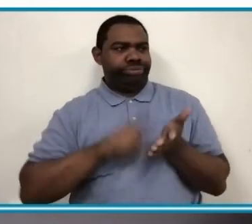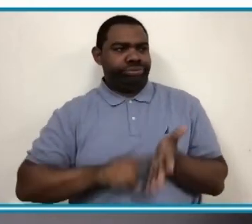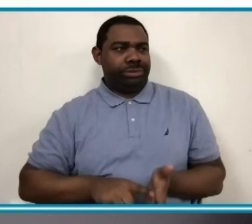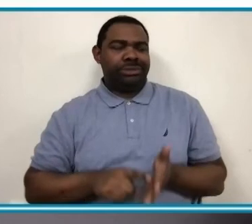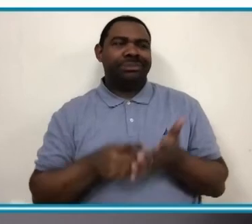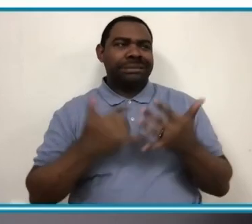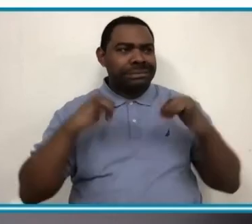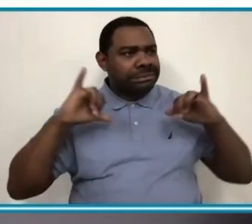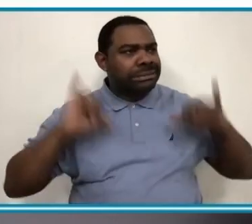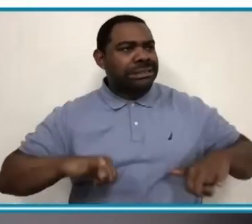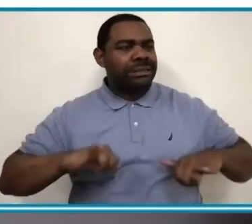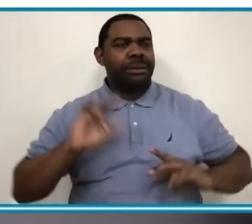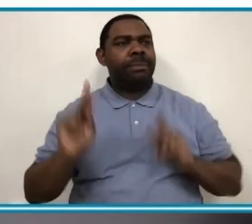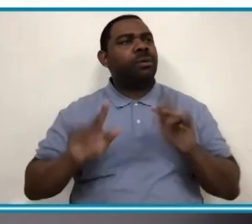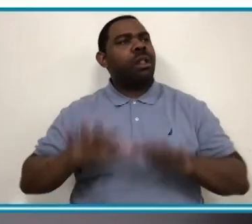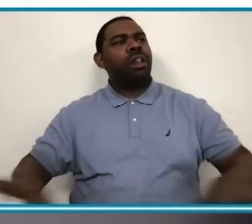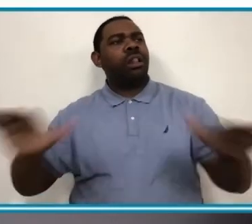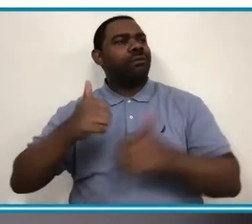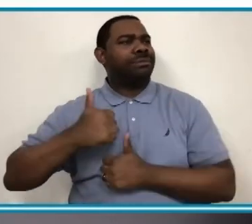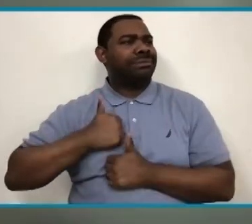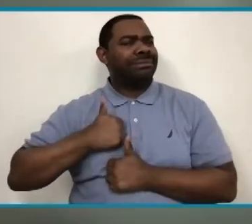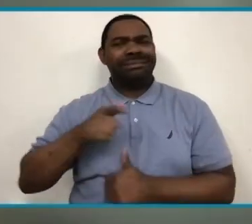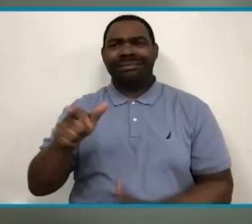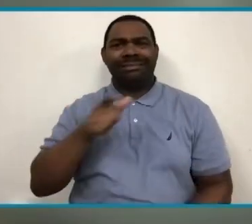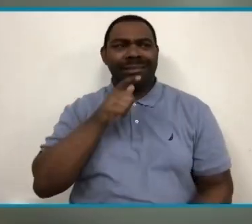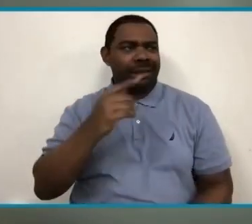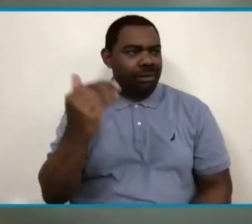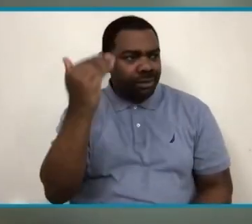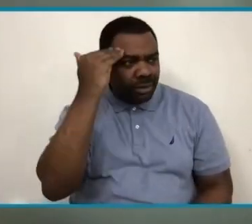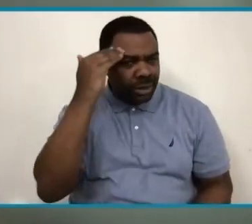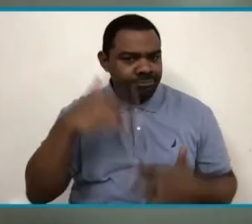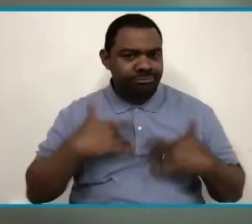still not aware of the value and capabilities of the creative arts therapies.